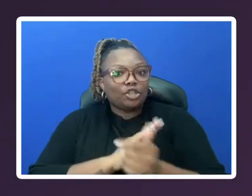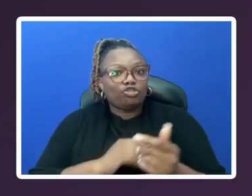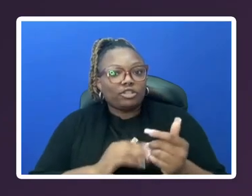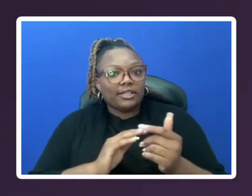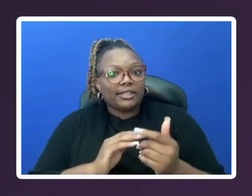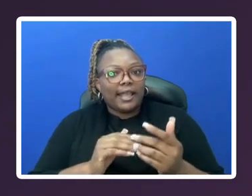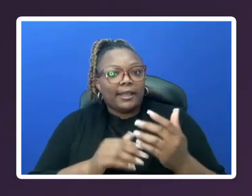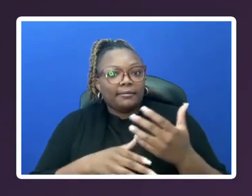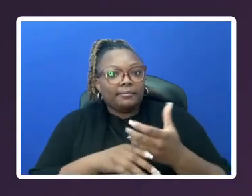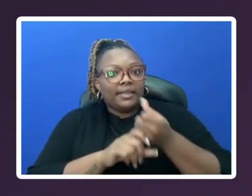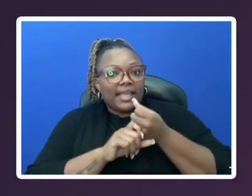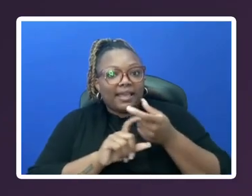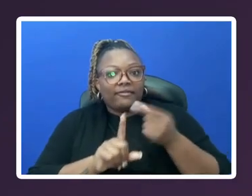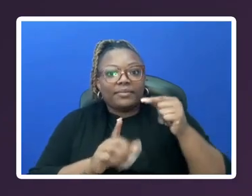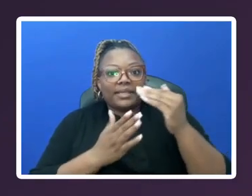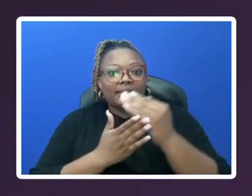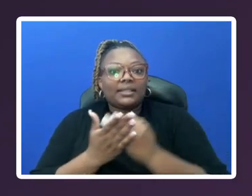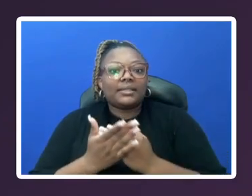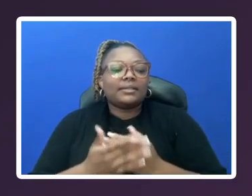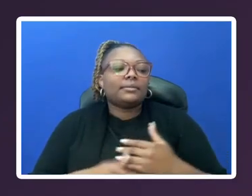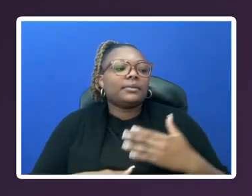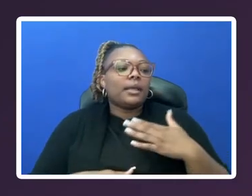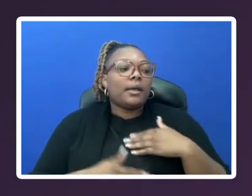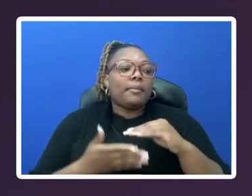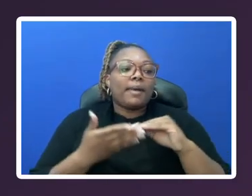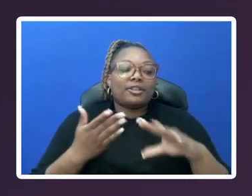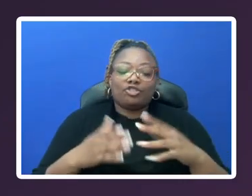Sure, Eden. My students gained many skills while working on this project,